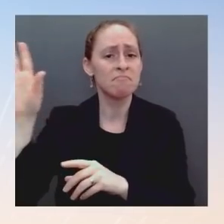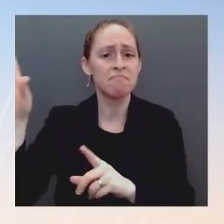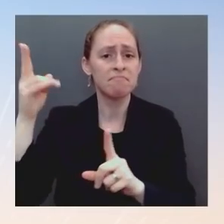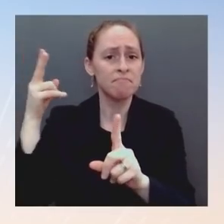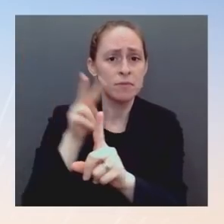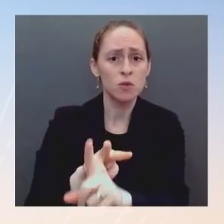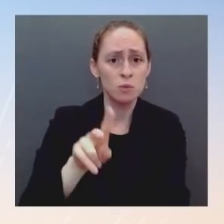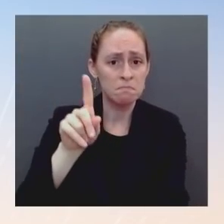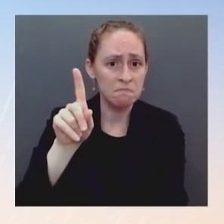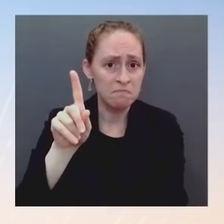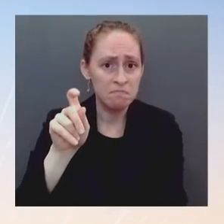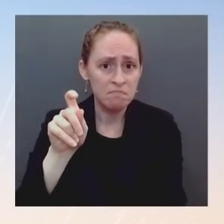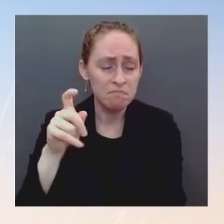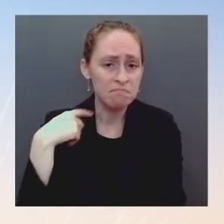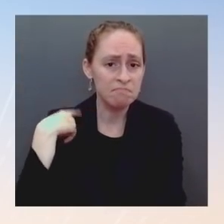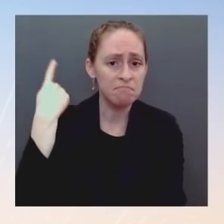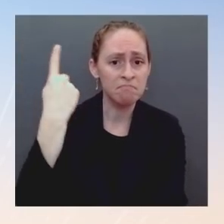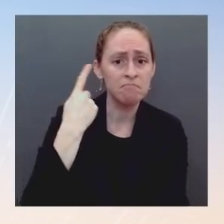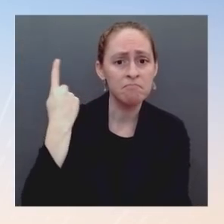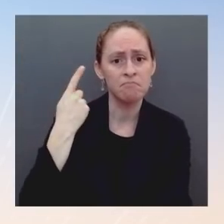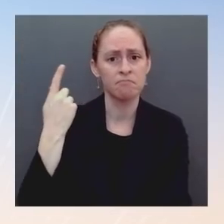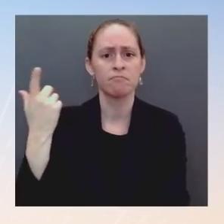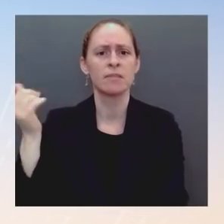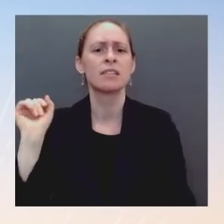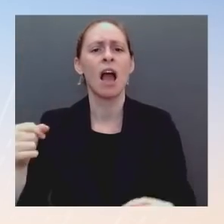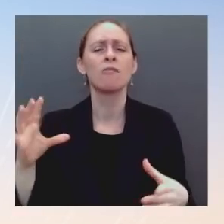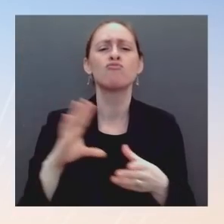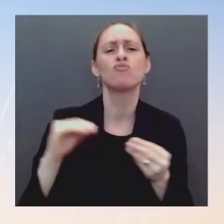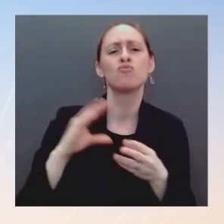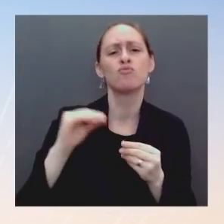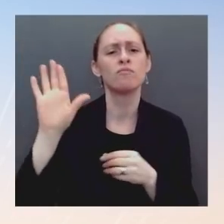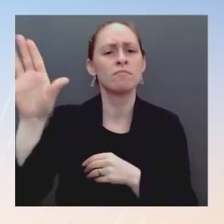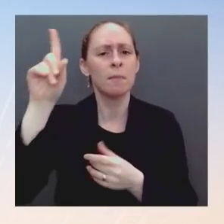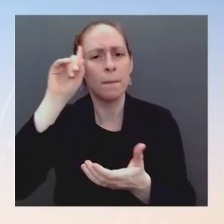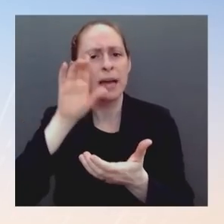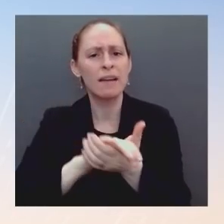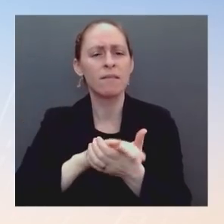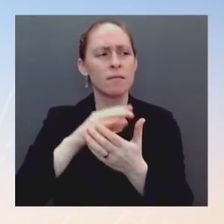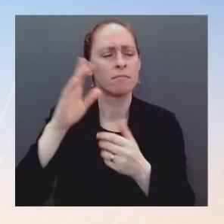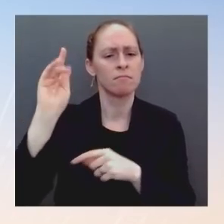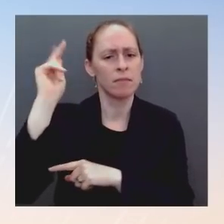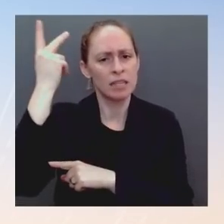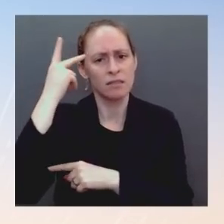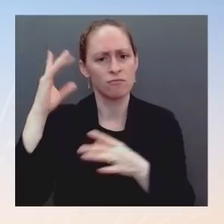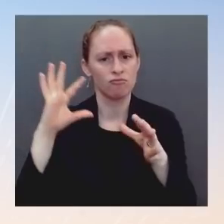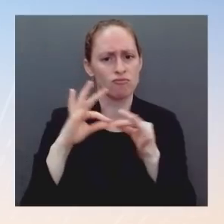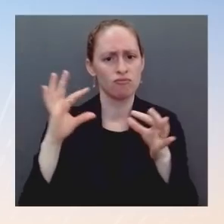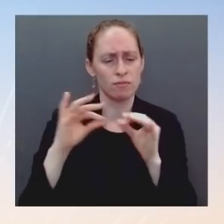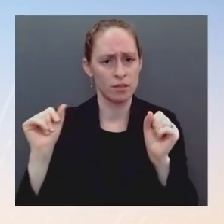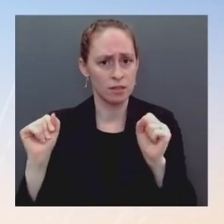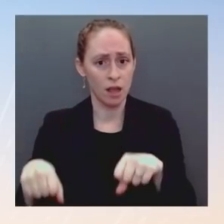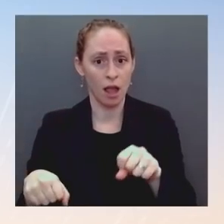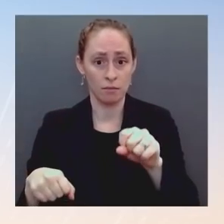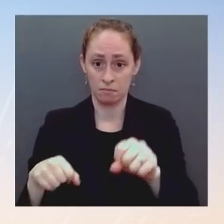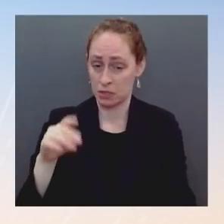What would the President's reaction be if an American athlete gets up on that stand and says or does something -- Ms. Psaki: I think we spoke to this last summer